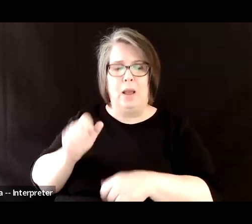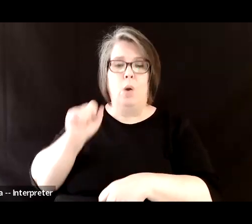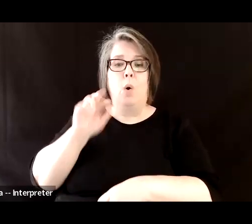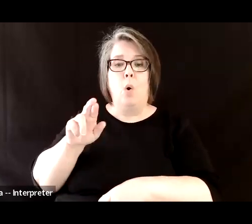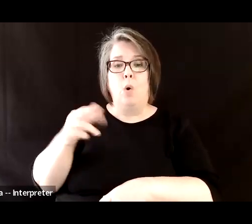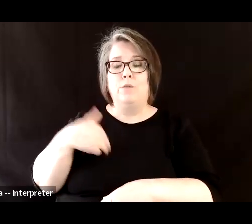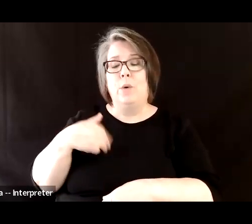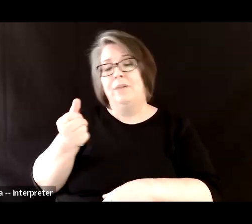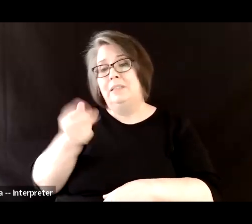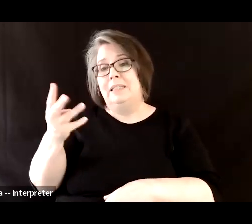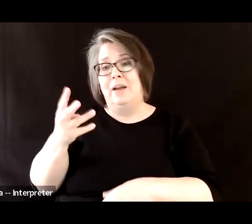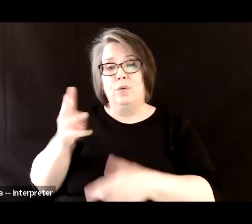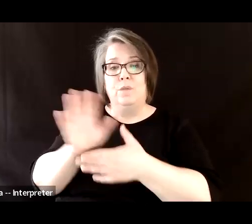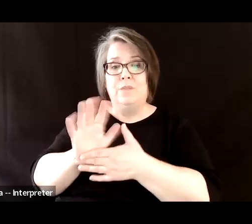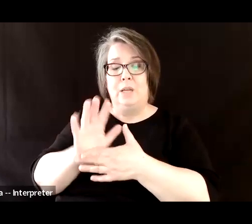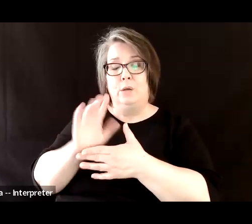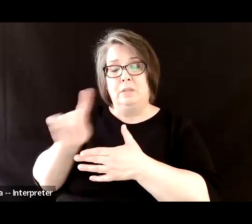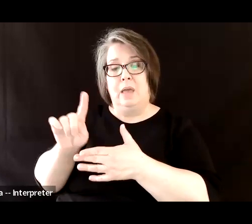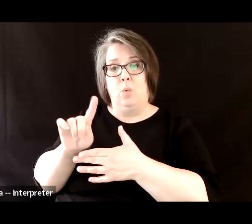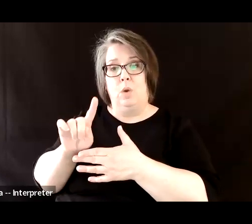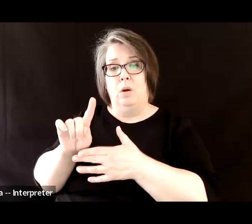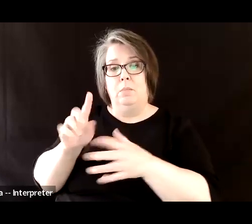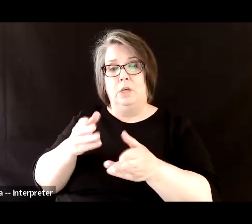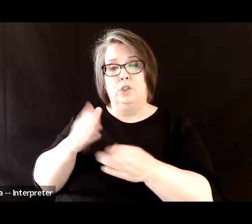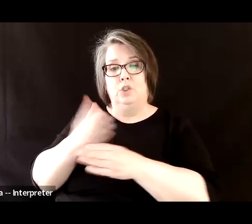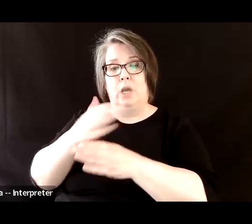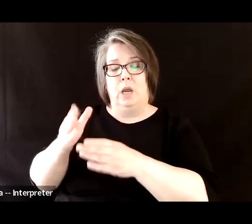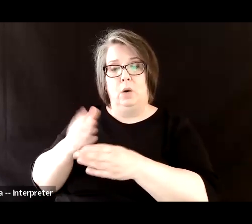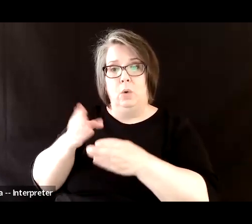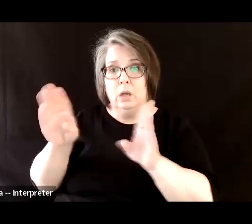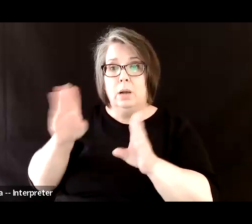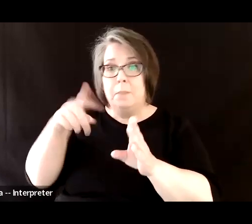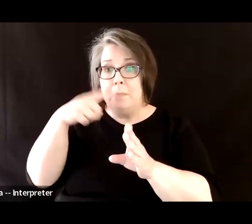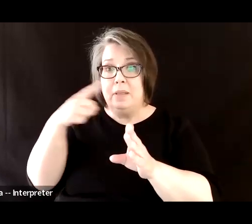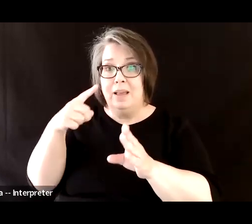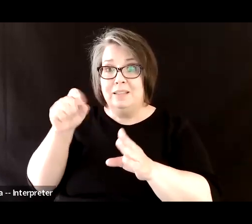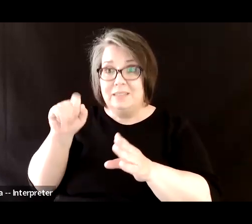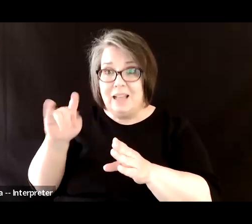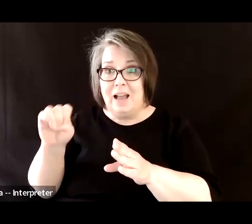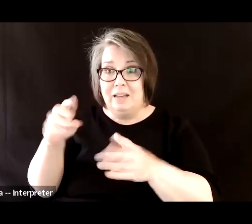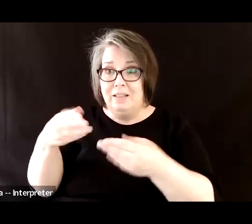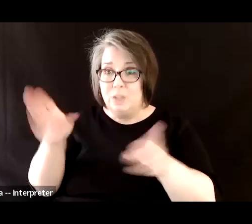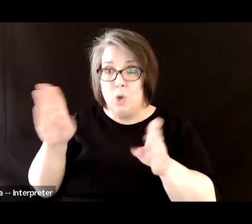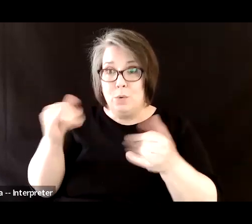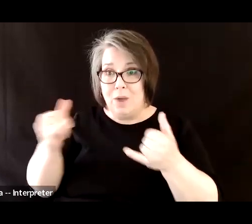bunch of videos going onto a public facing site that's our Public right now that need a quick turnaround.